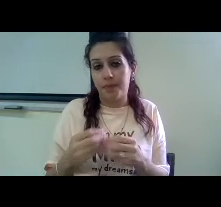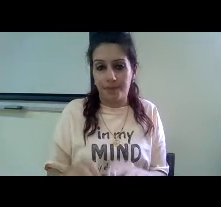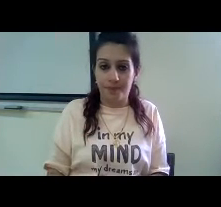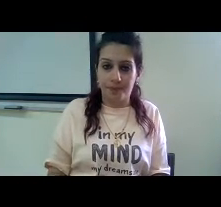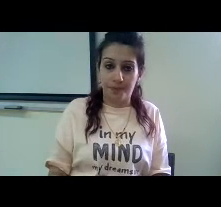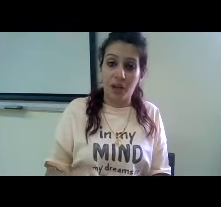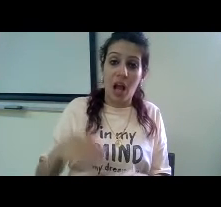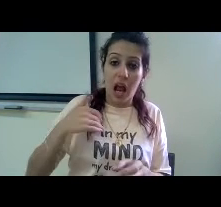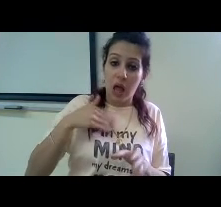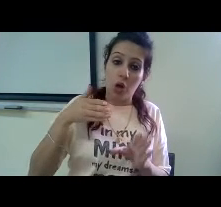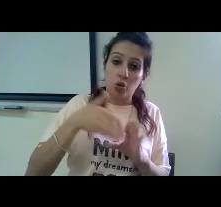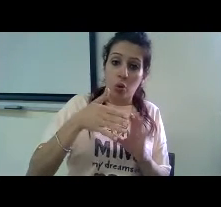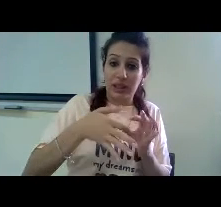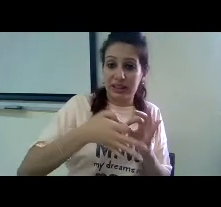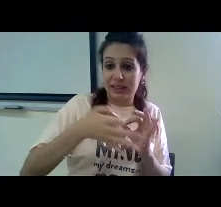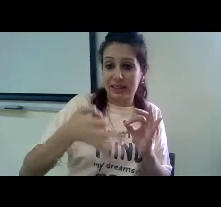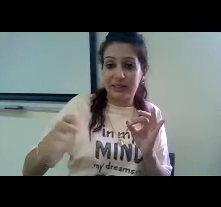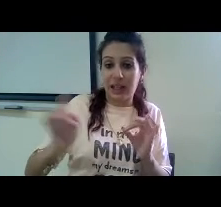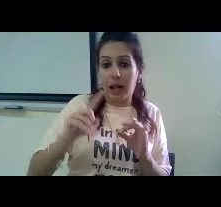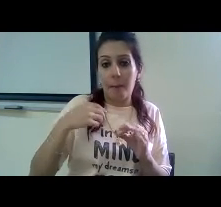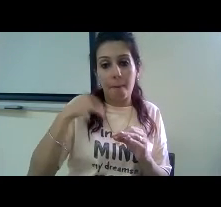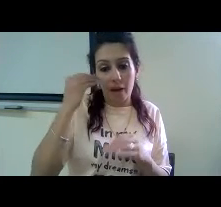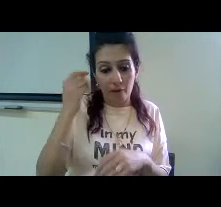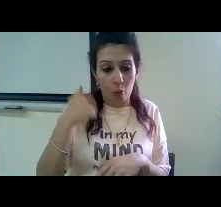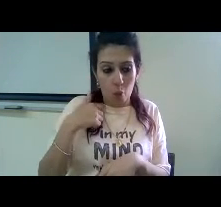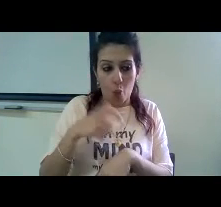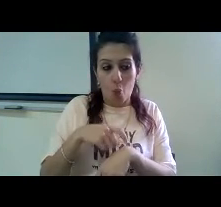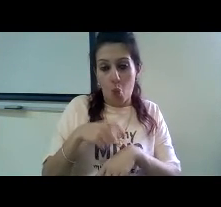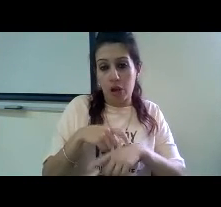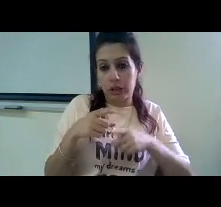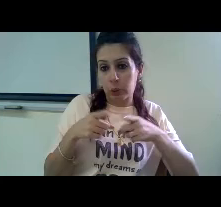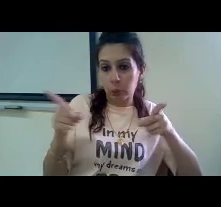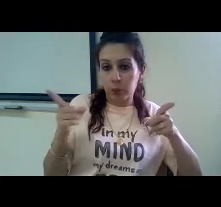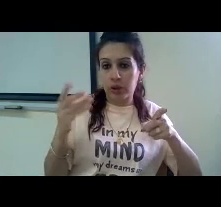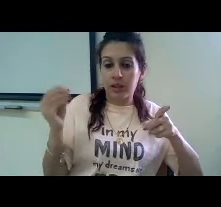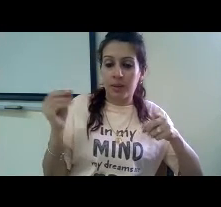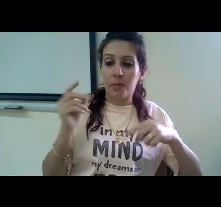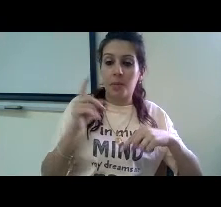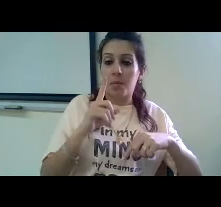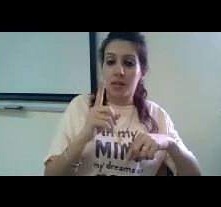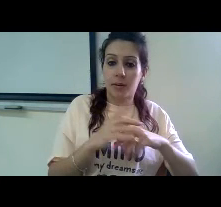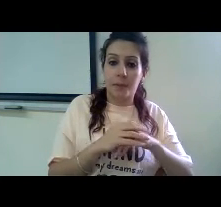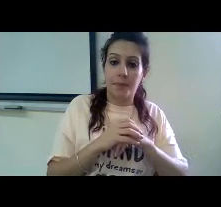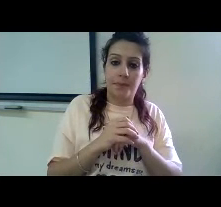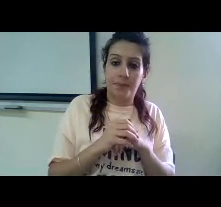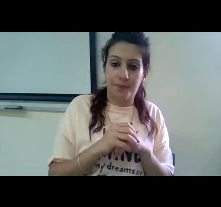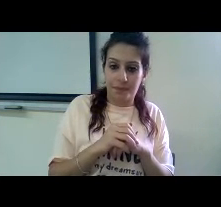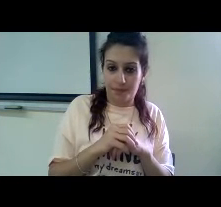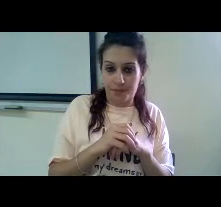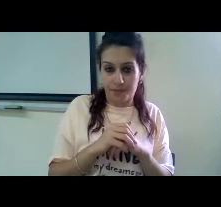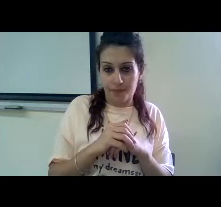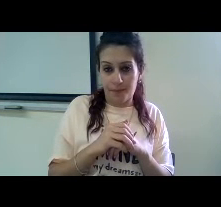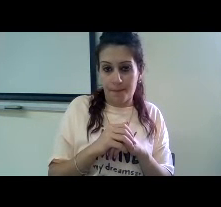from much lower and much higher socioeconomic background than their own. And